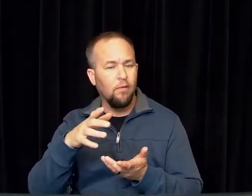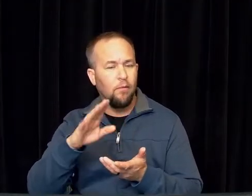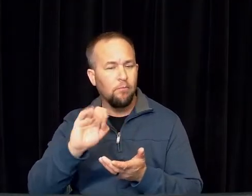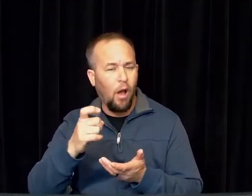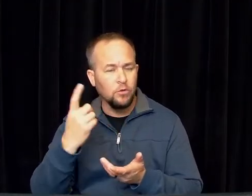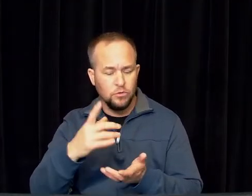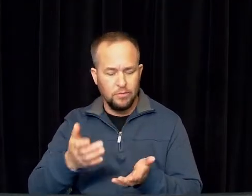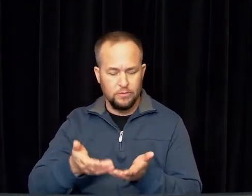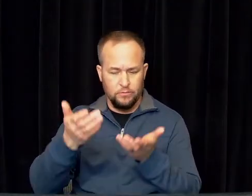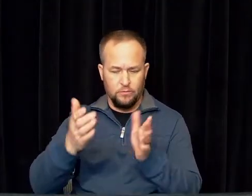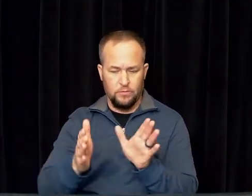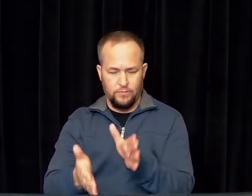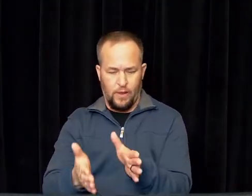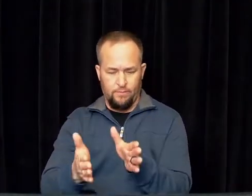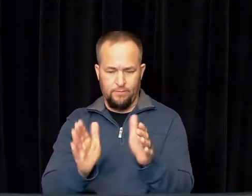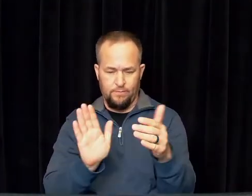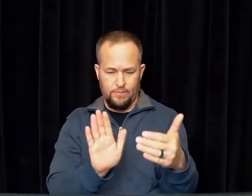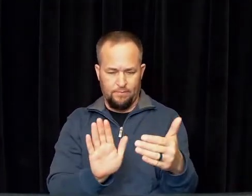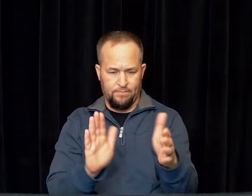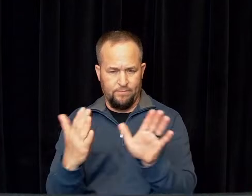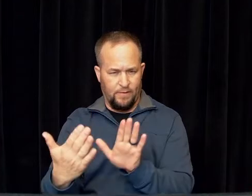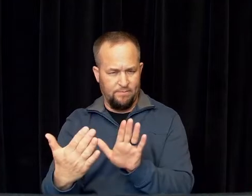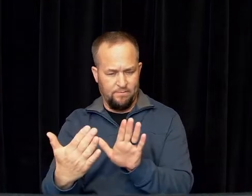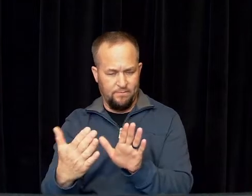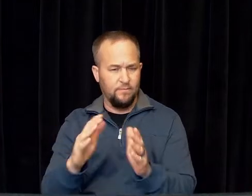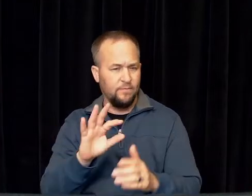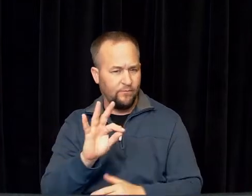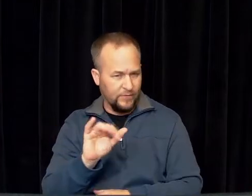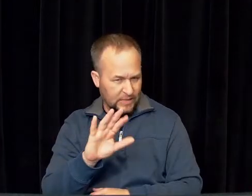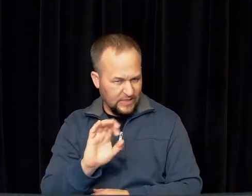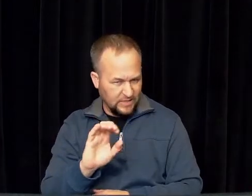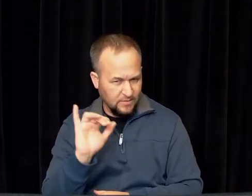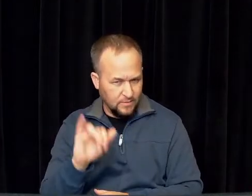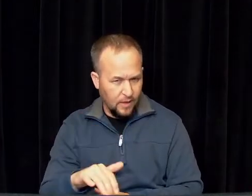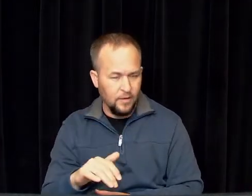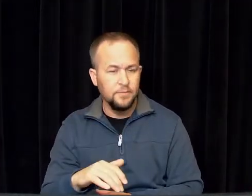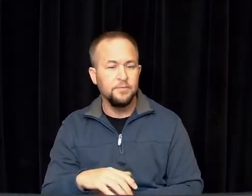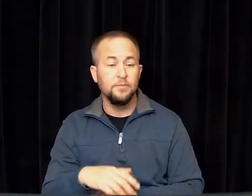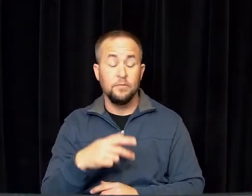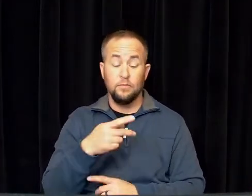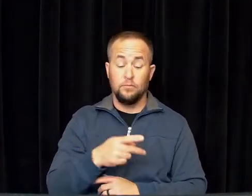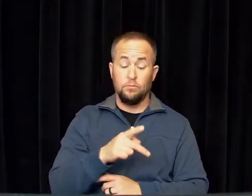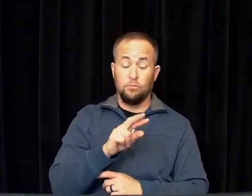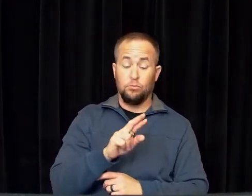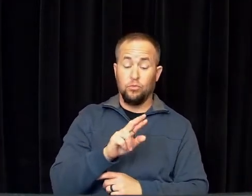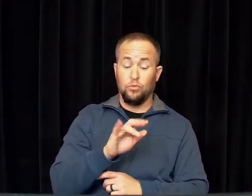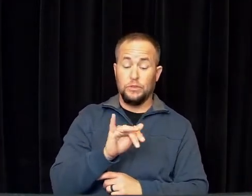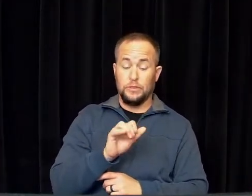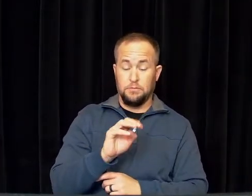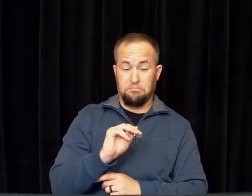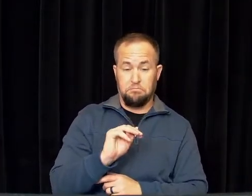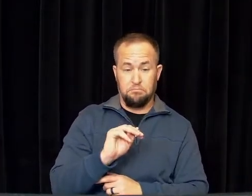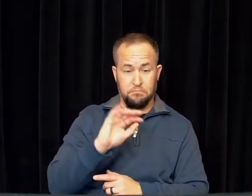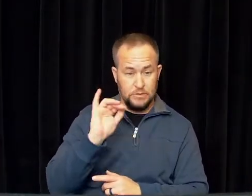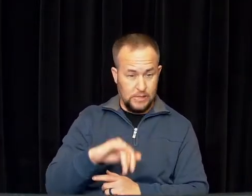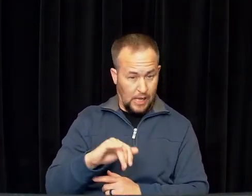A prism is what a cereal box would be it's a 3-D object that has two congruent